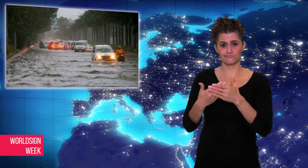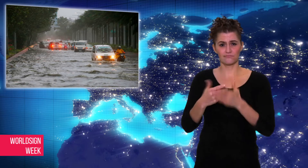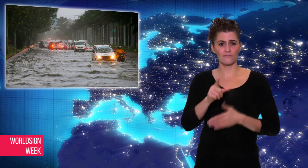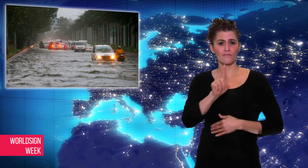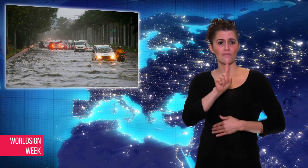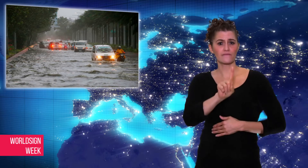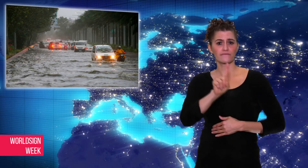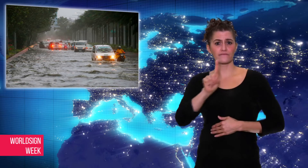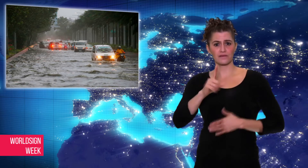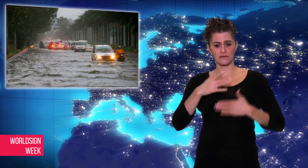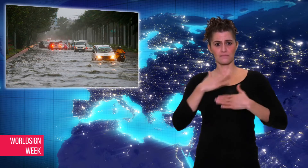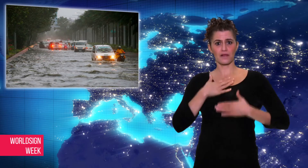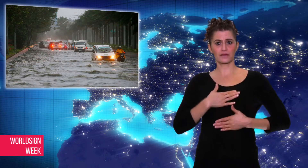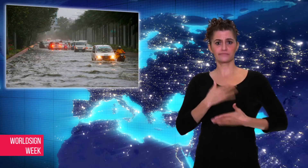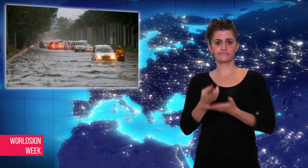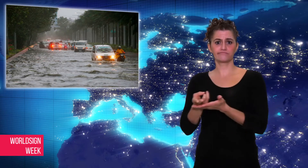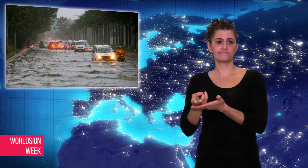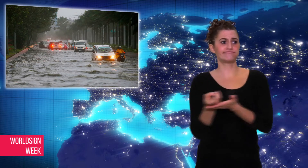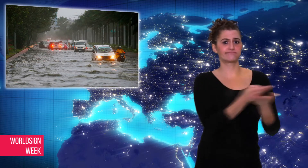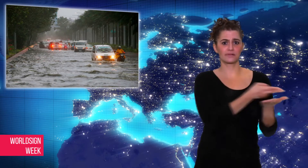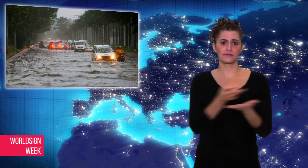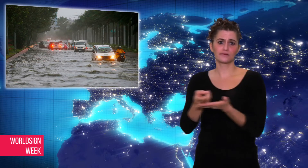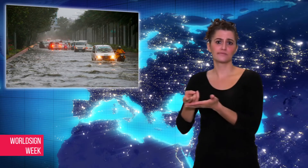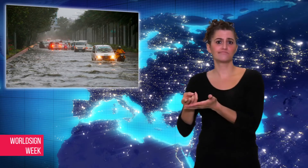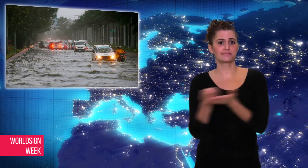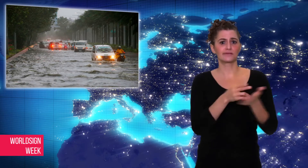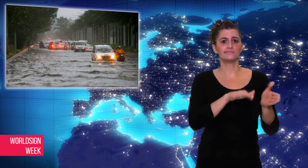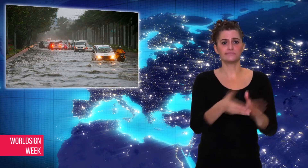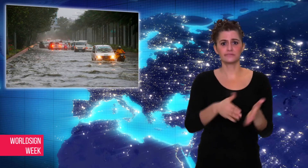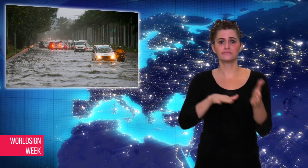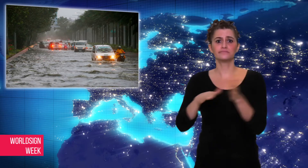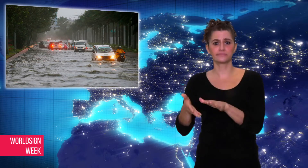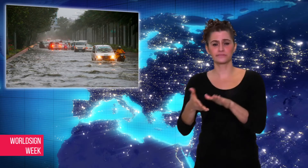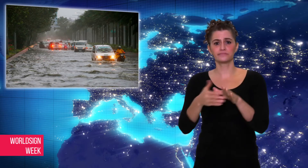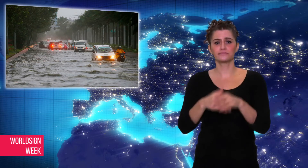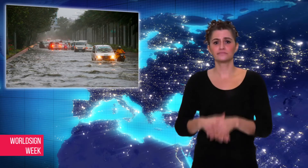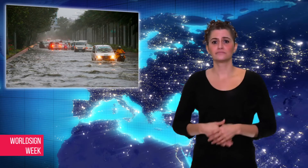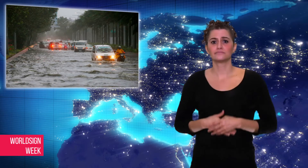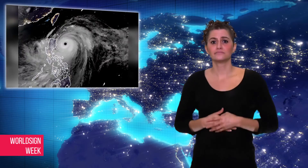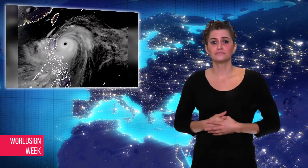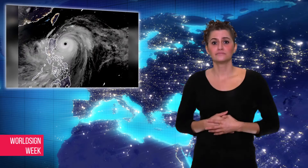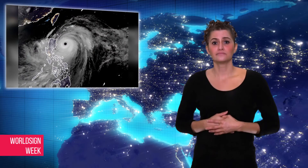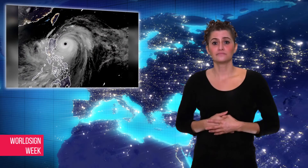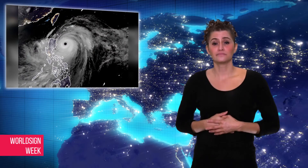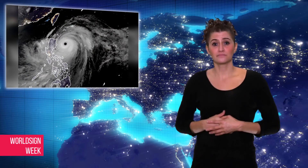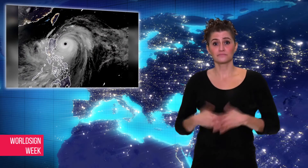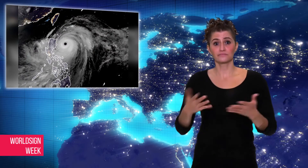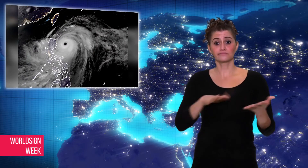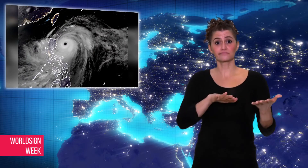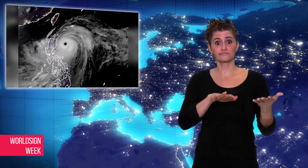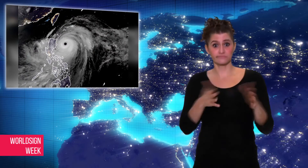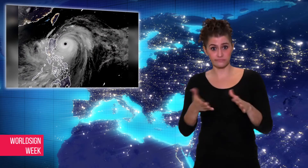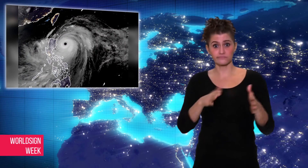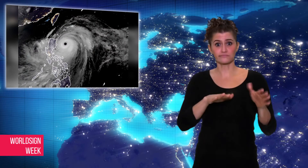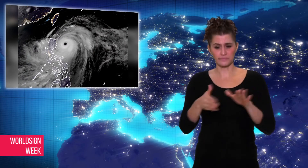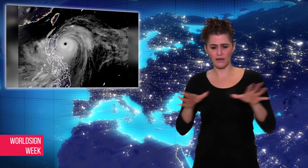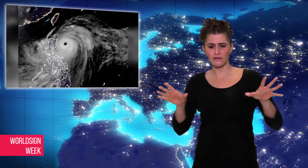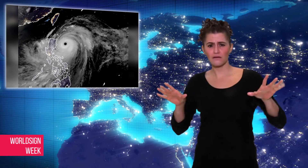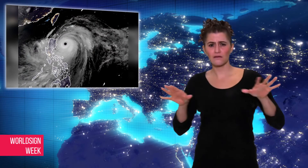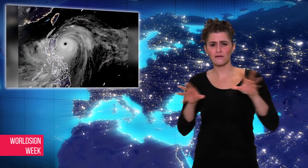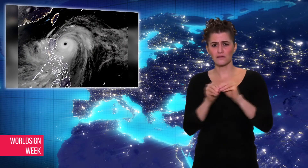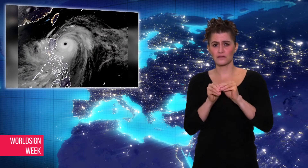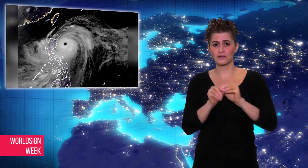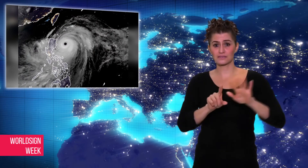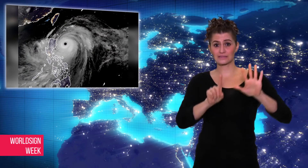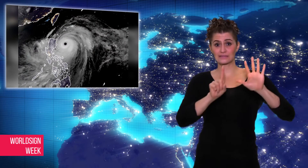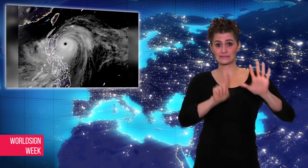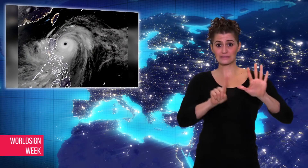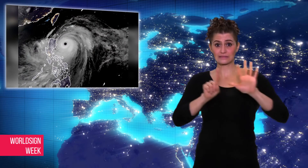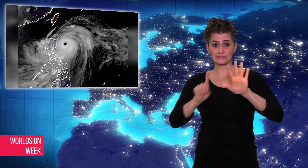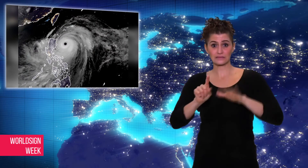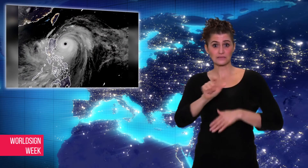recovered so far. With the death toll